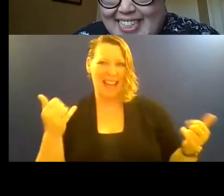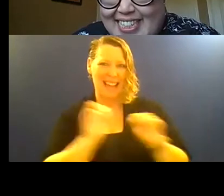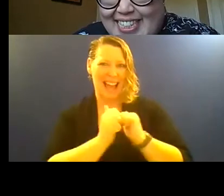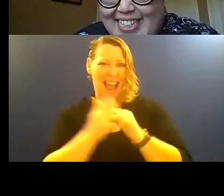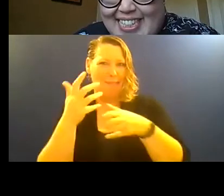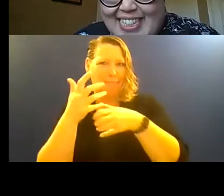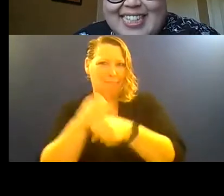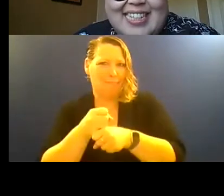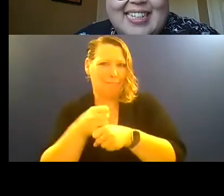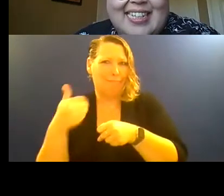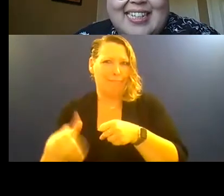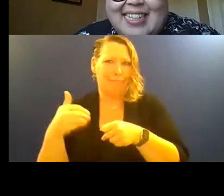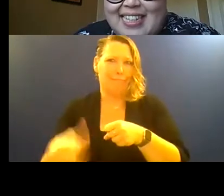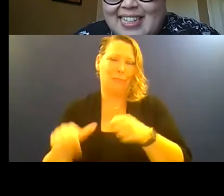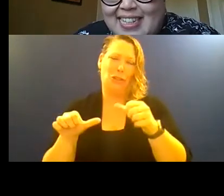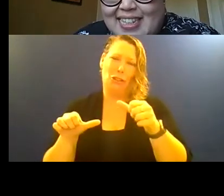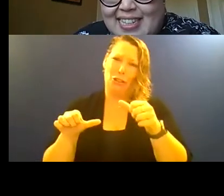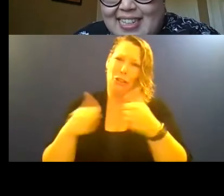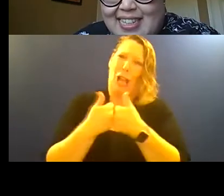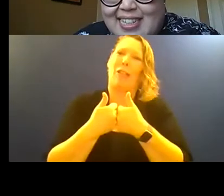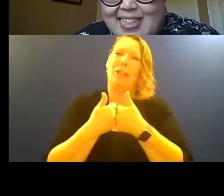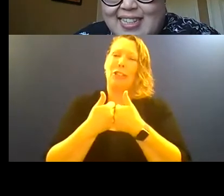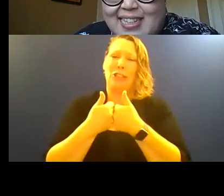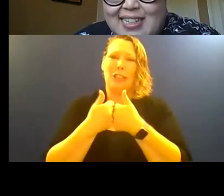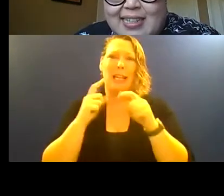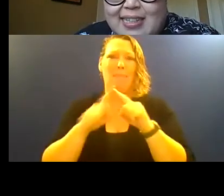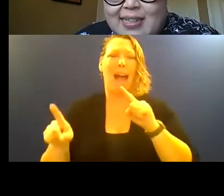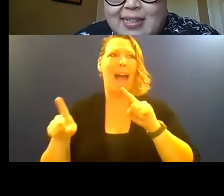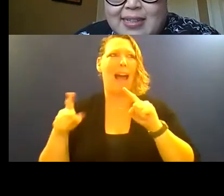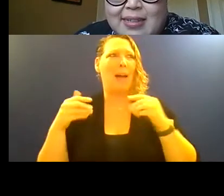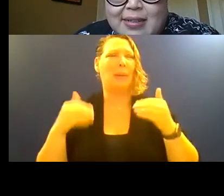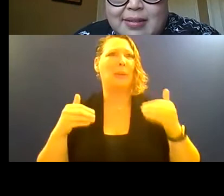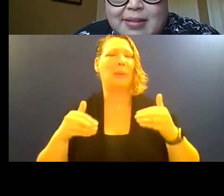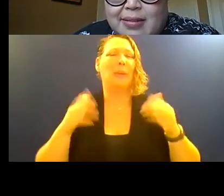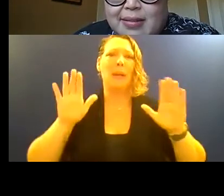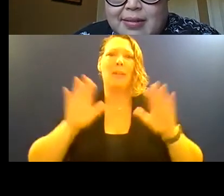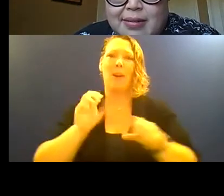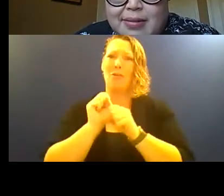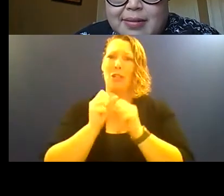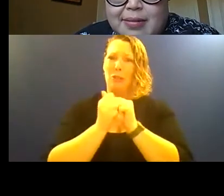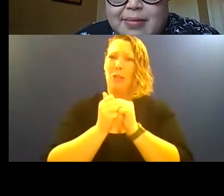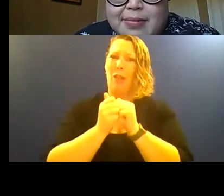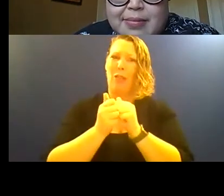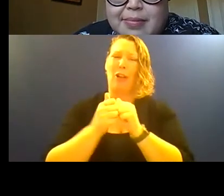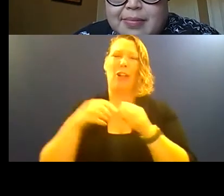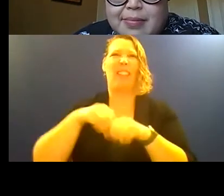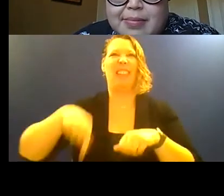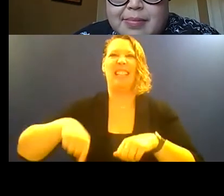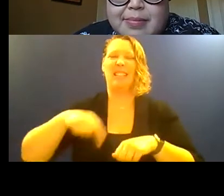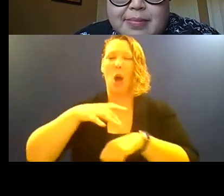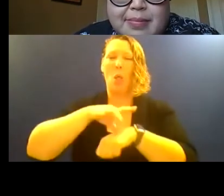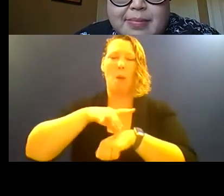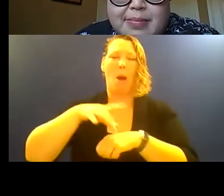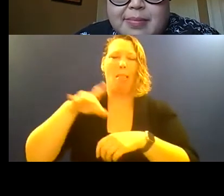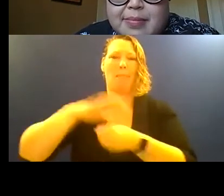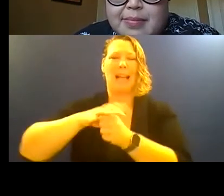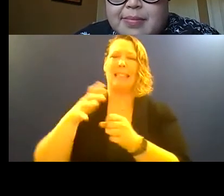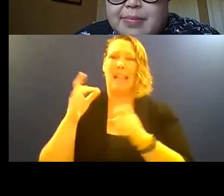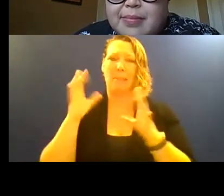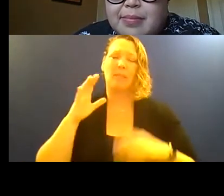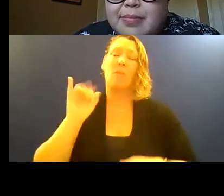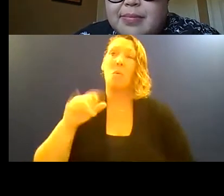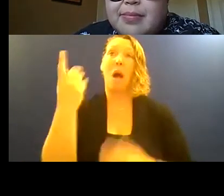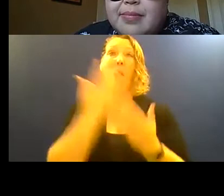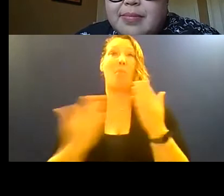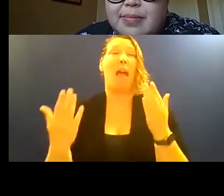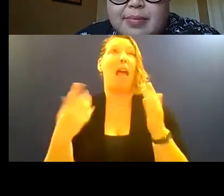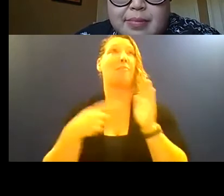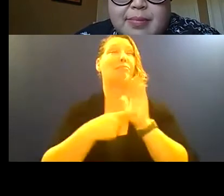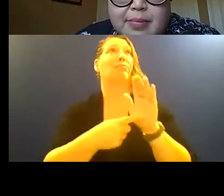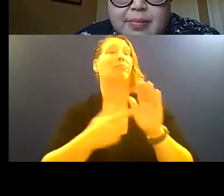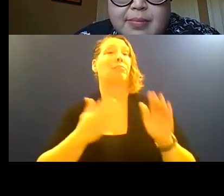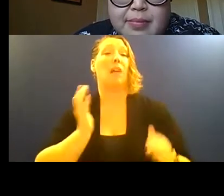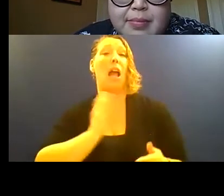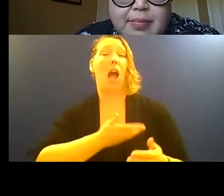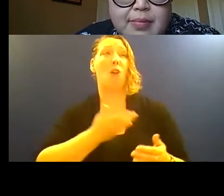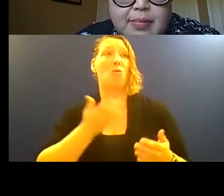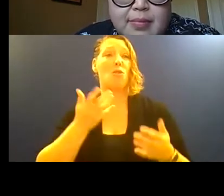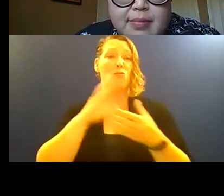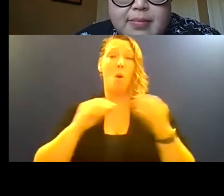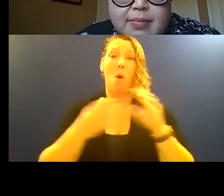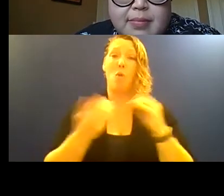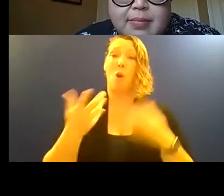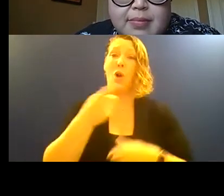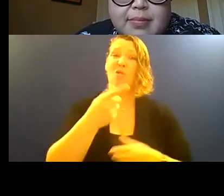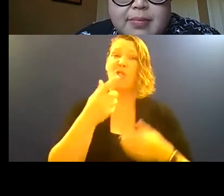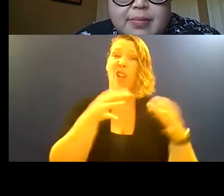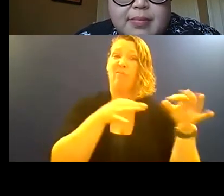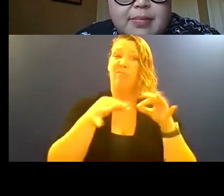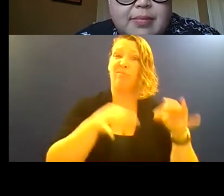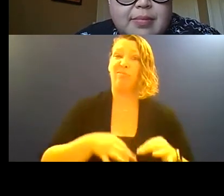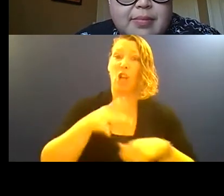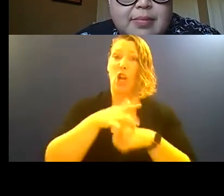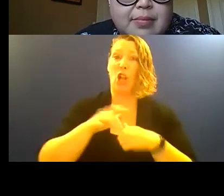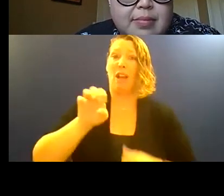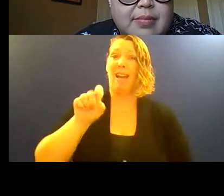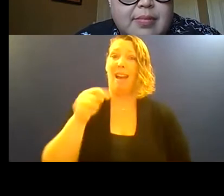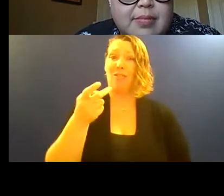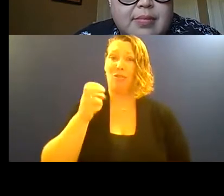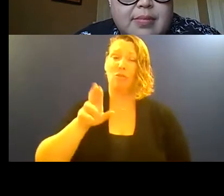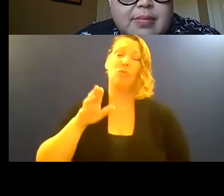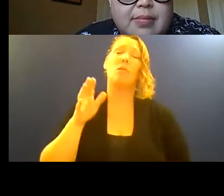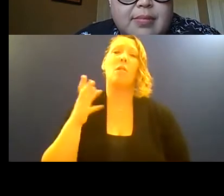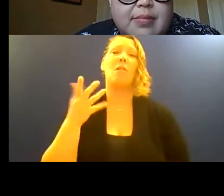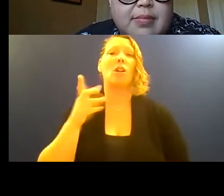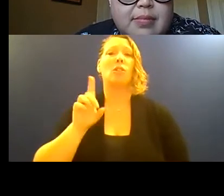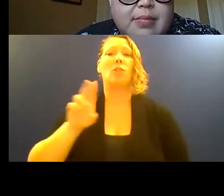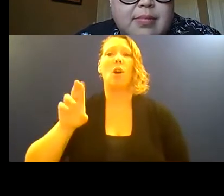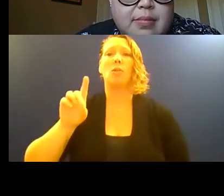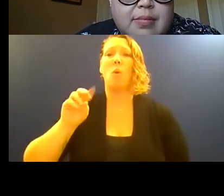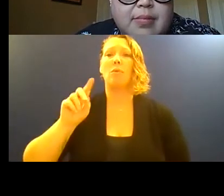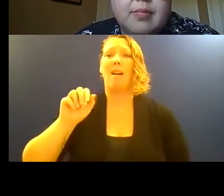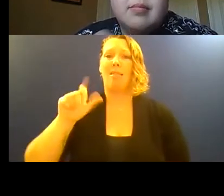Alyshia: I'm like, how do we sum up this very challenging but illuminating year of work together in the global pandemic? I mean, the one thing that stands out to me about our formation story and what you were sharing earlier Esther is that you know Dr Duldulao